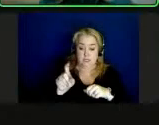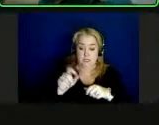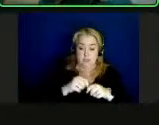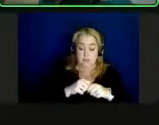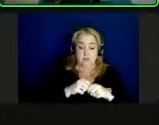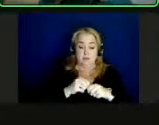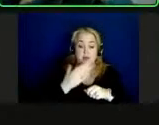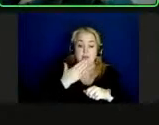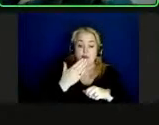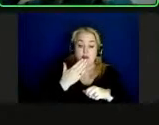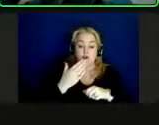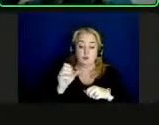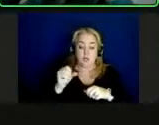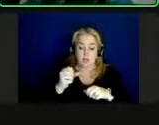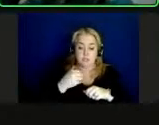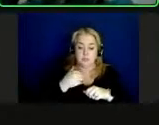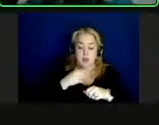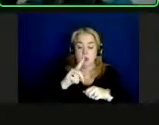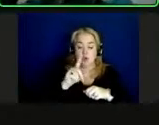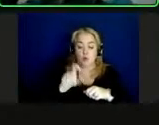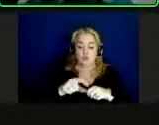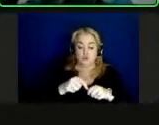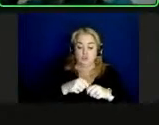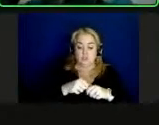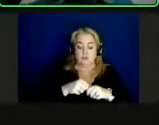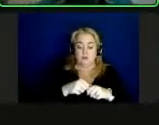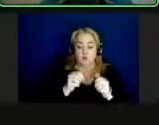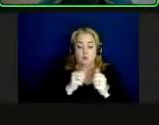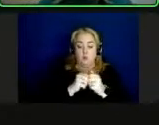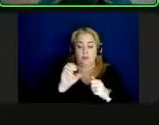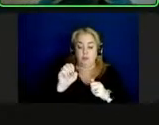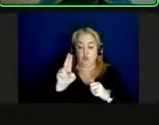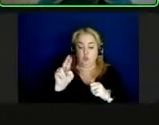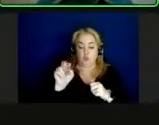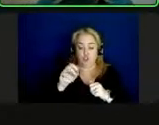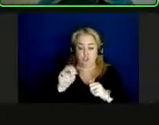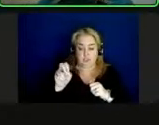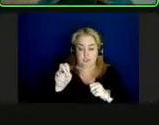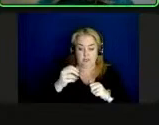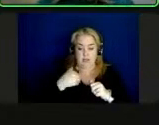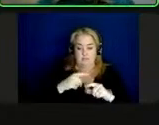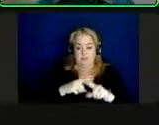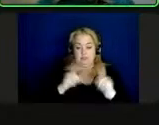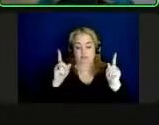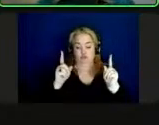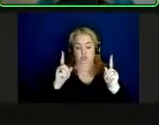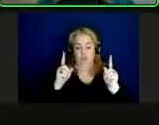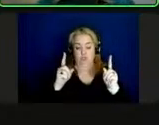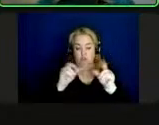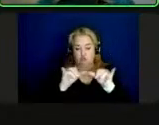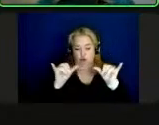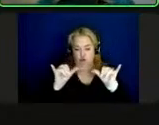THAT'S ALSO.